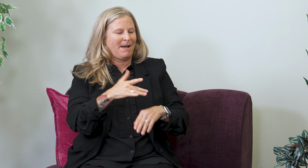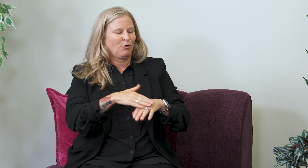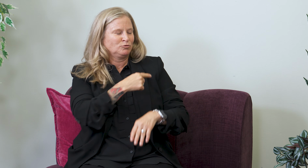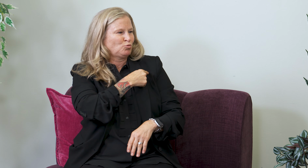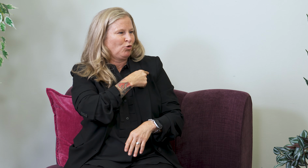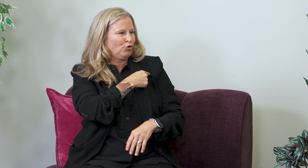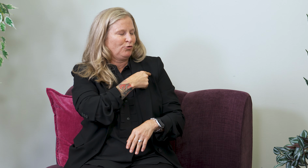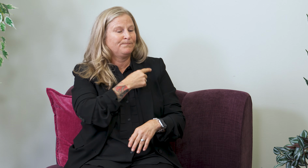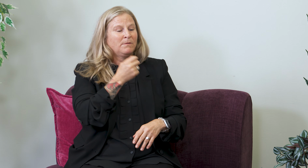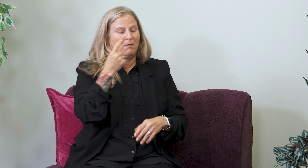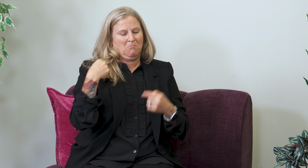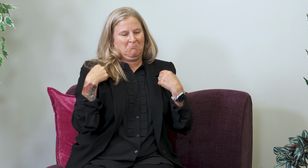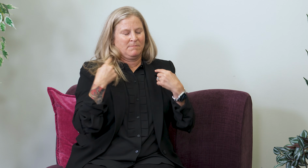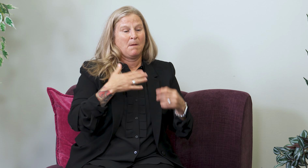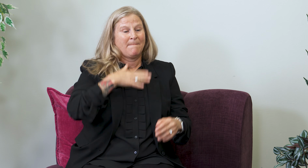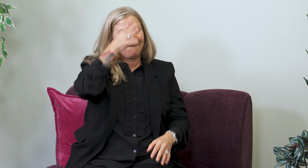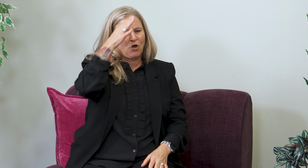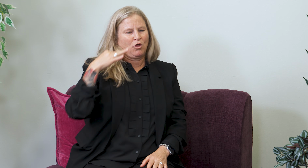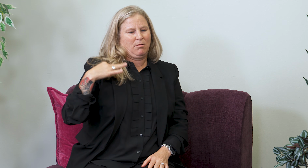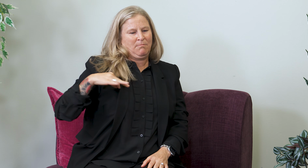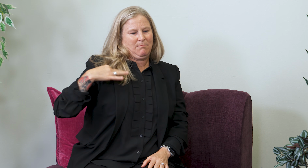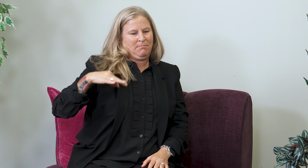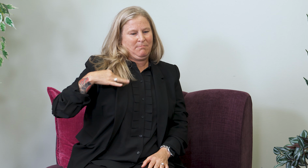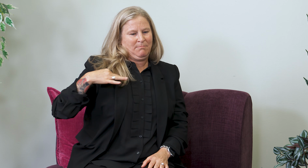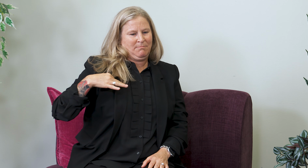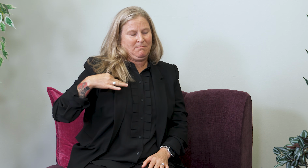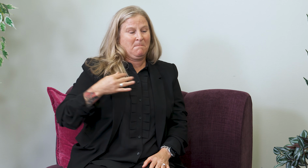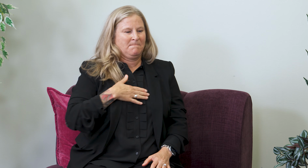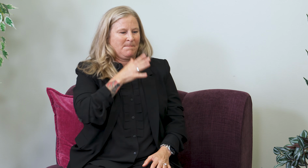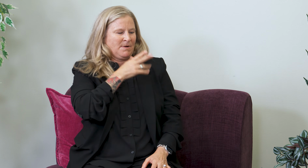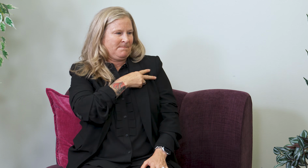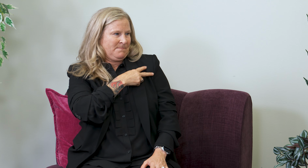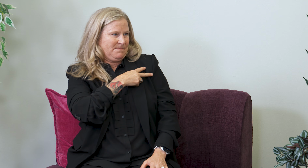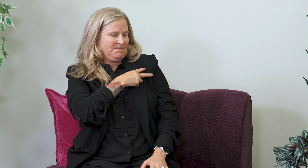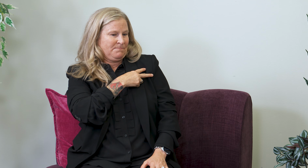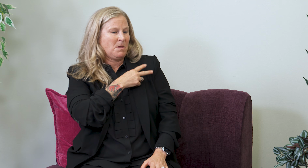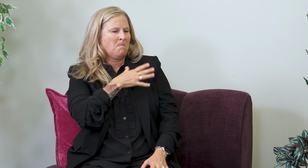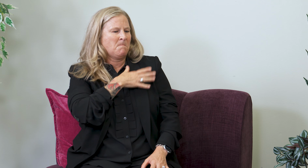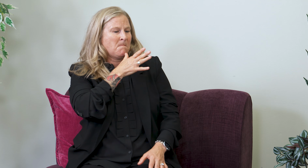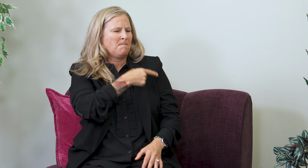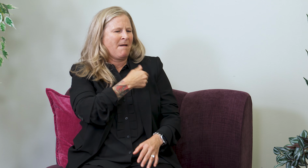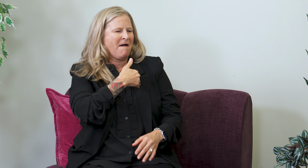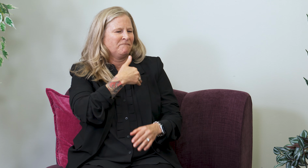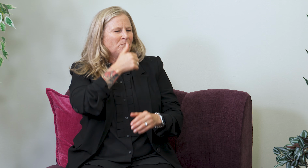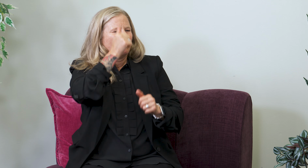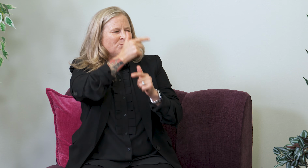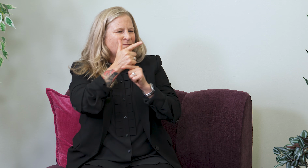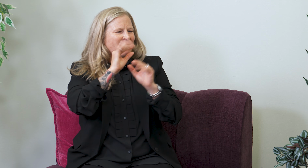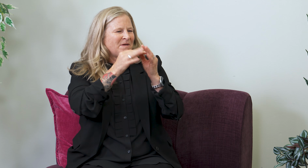everyone in my family has a sign name by a shoulder. My father is an “F” on one side of your shoulder.